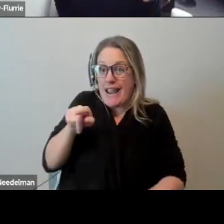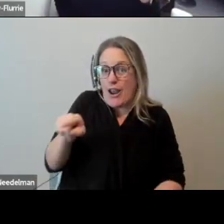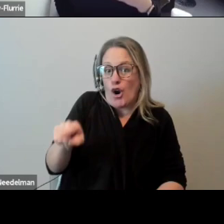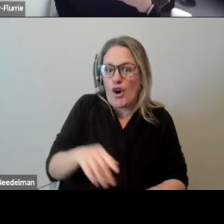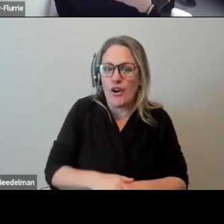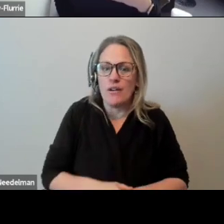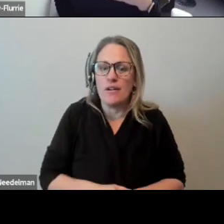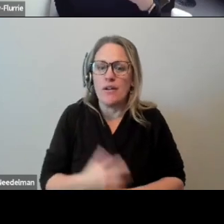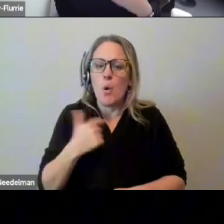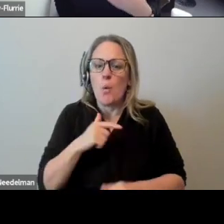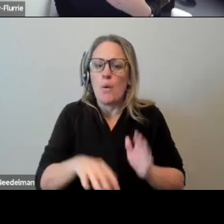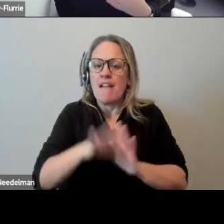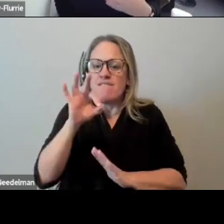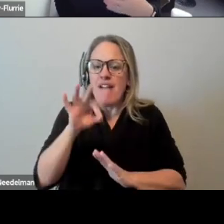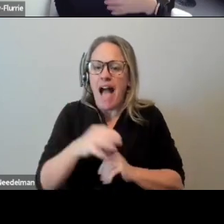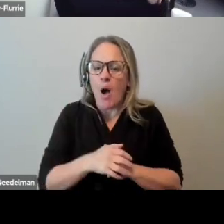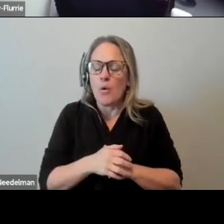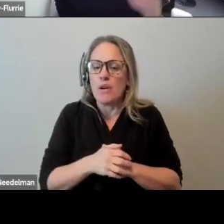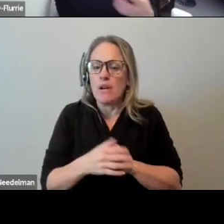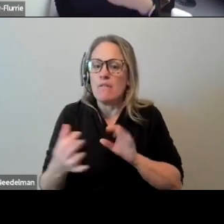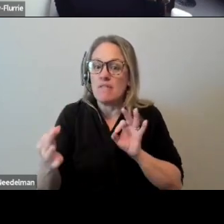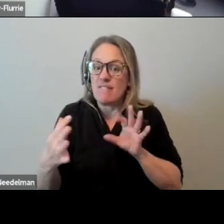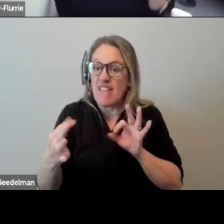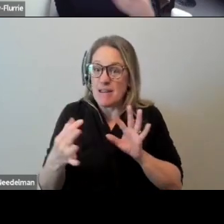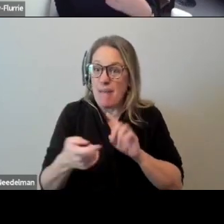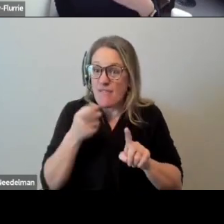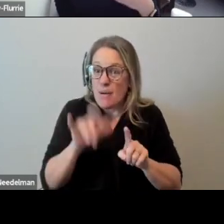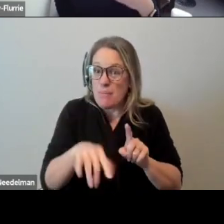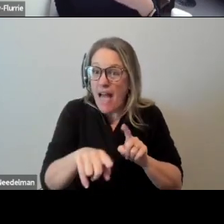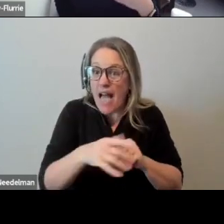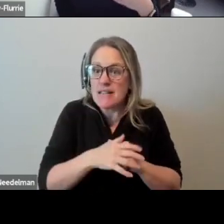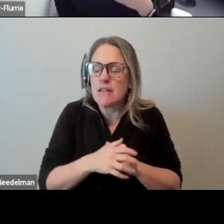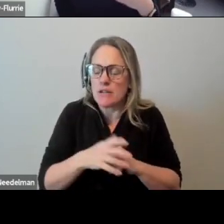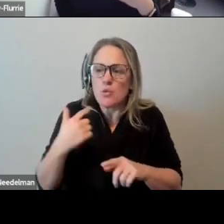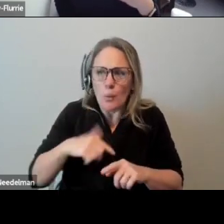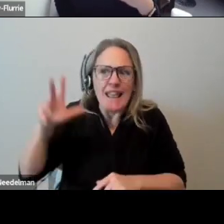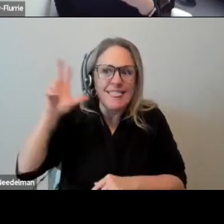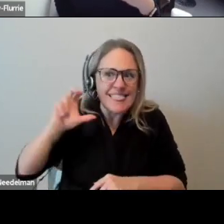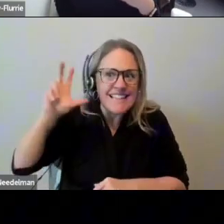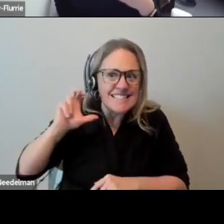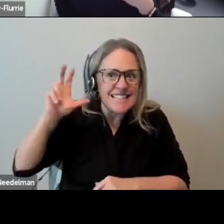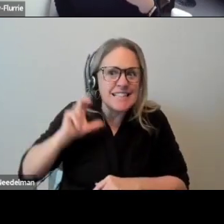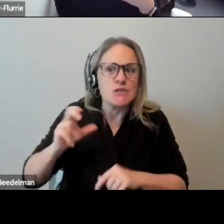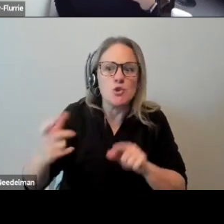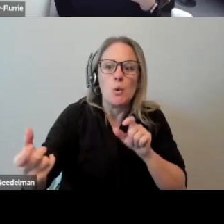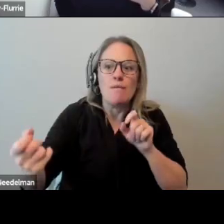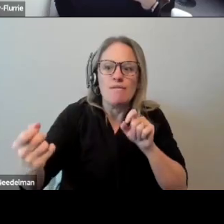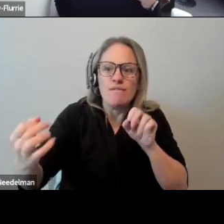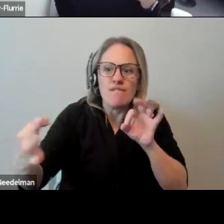And what we found and the feedback we got, again listening to that feedback was that we needed one